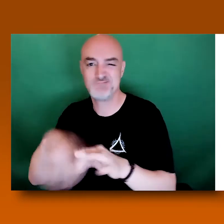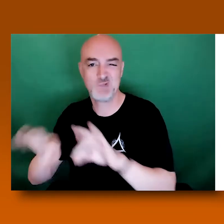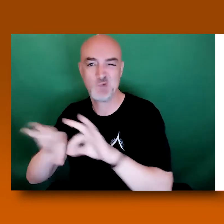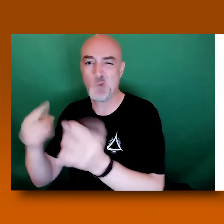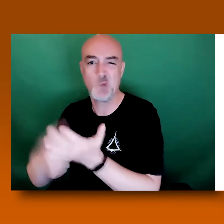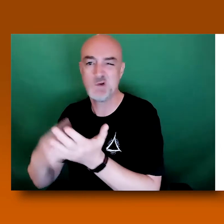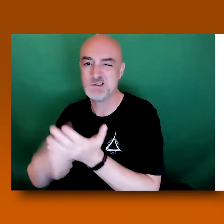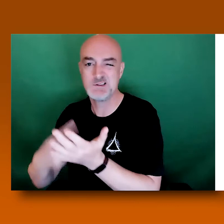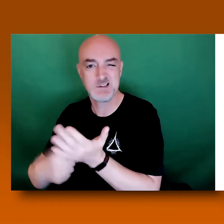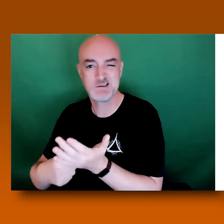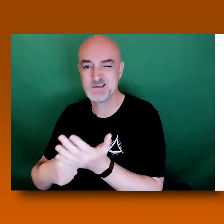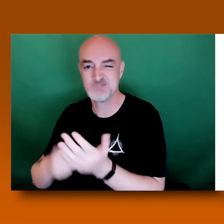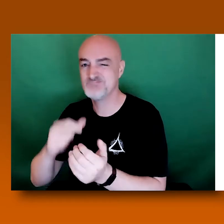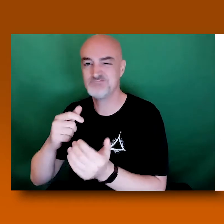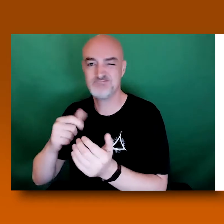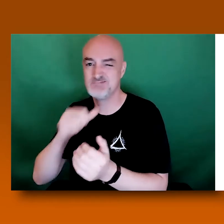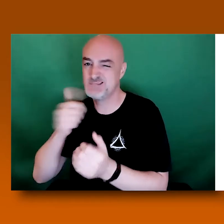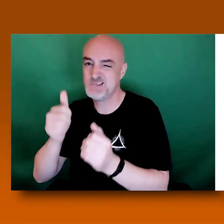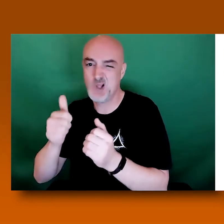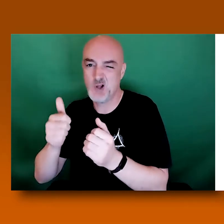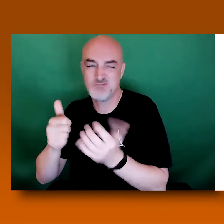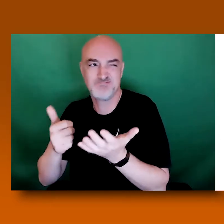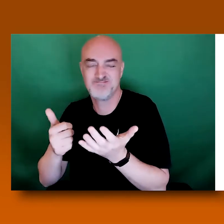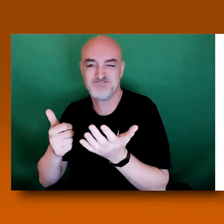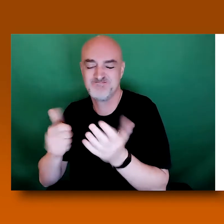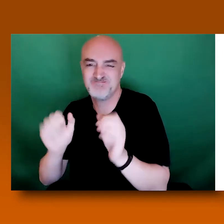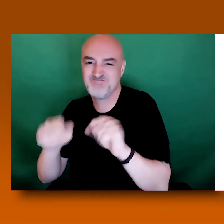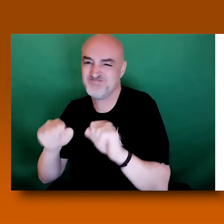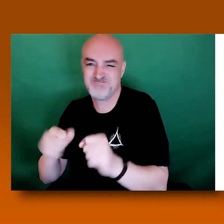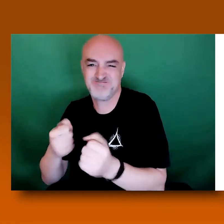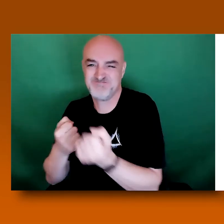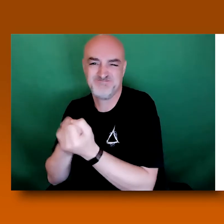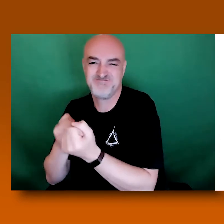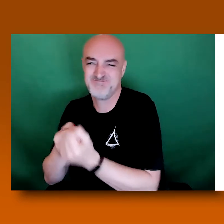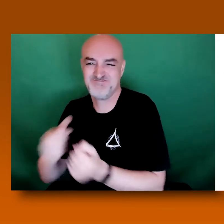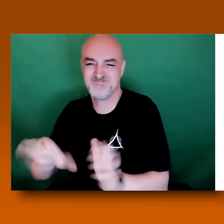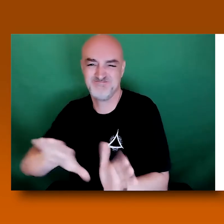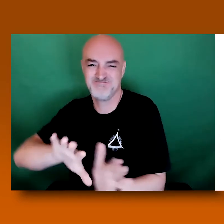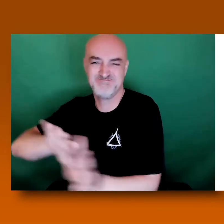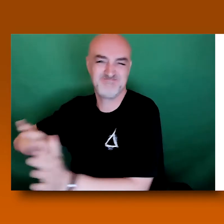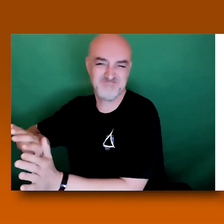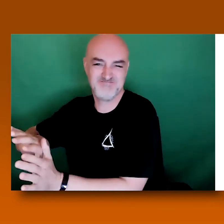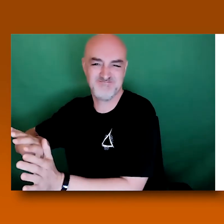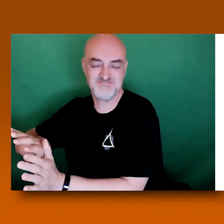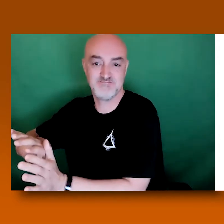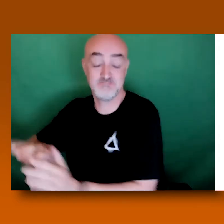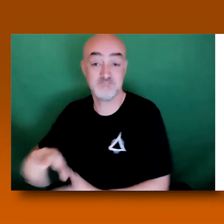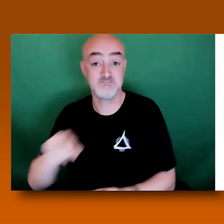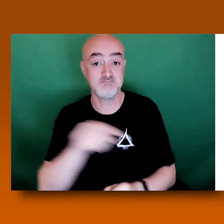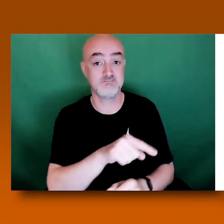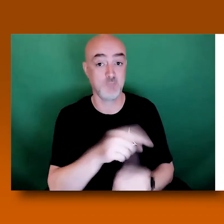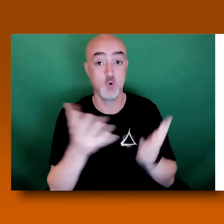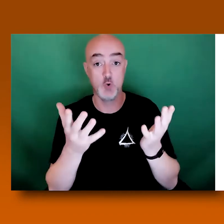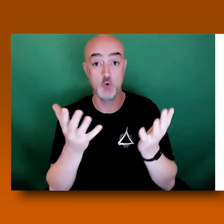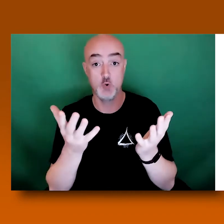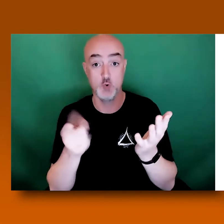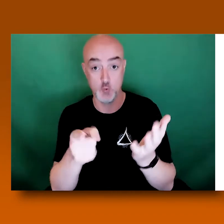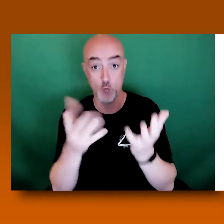whereas others might be deemed not fitting, and so, they would be neglected.